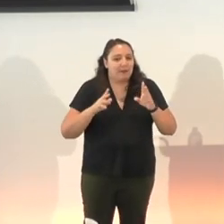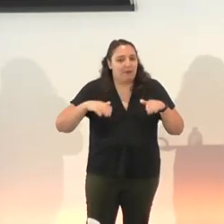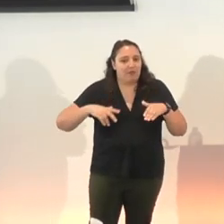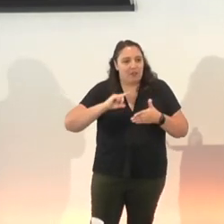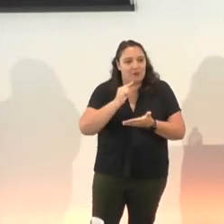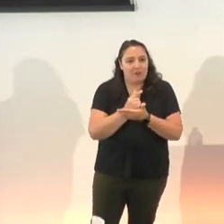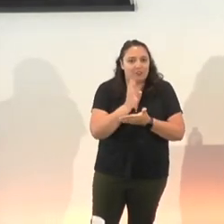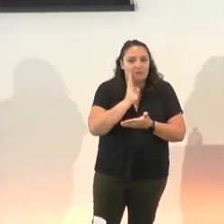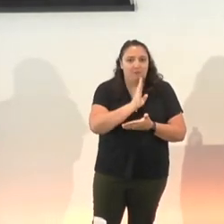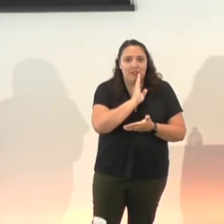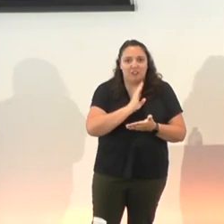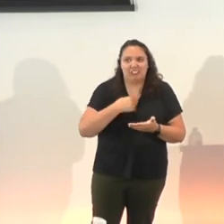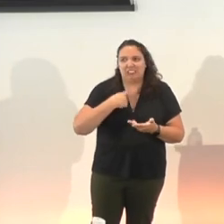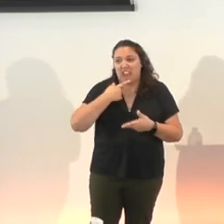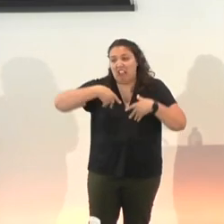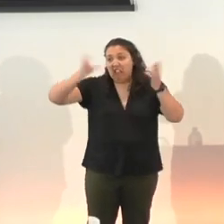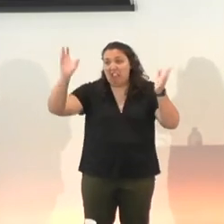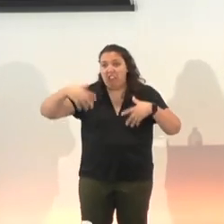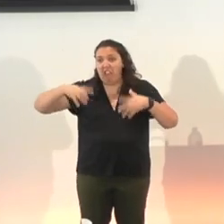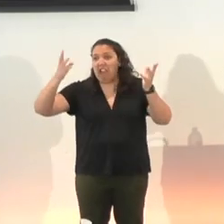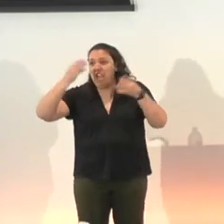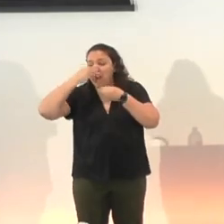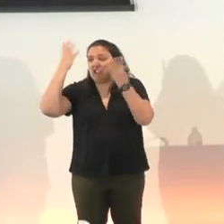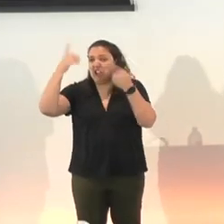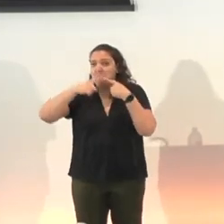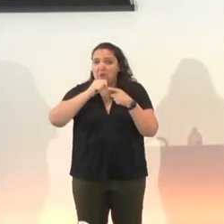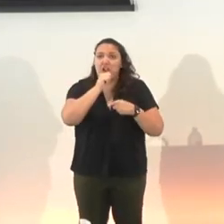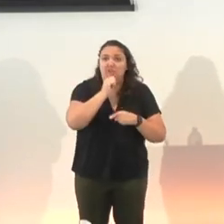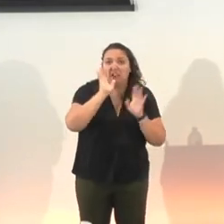but they are like I don't care, I don't care about privacy, everyone has my data anyways.